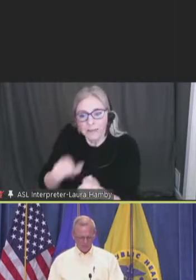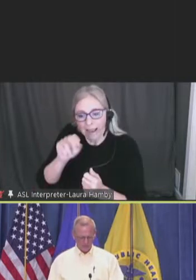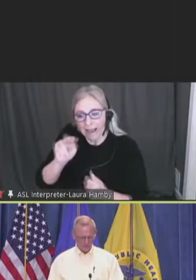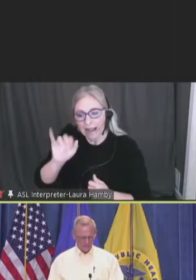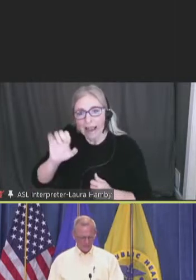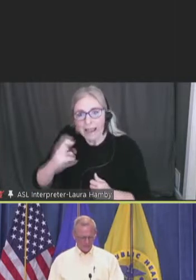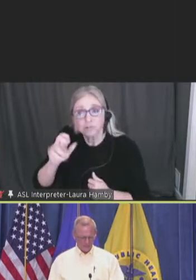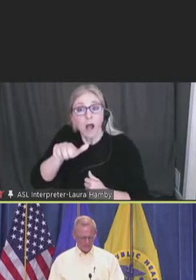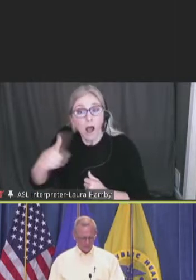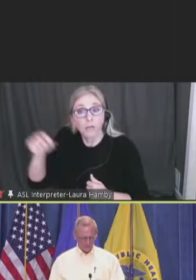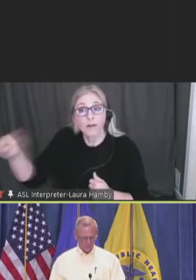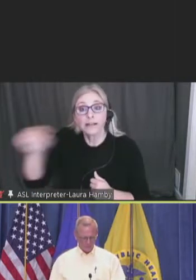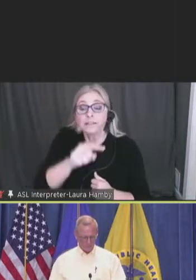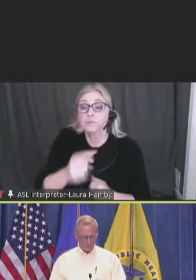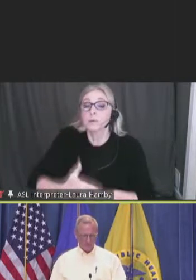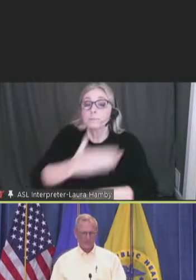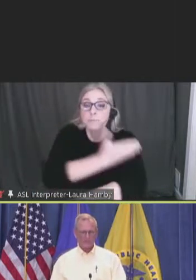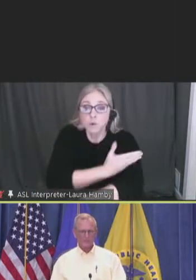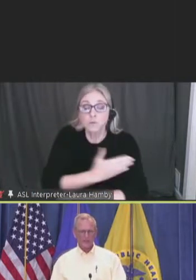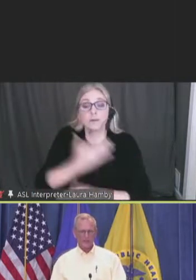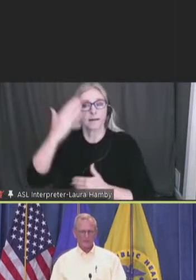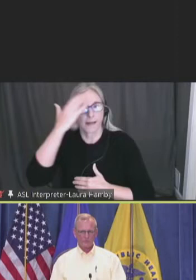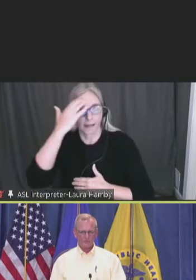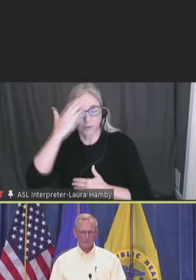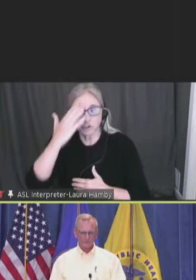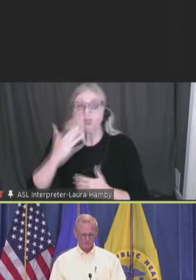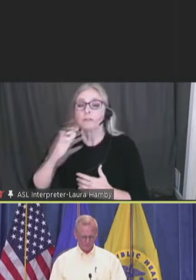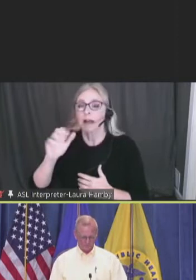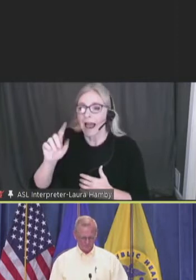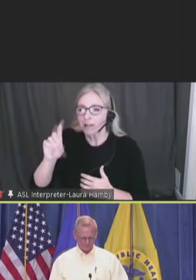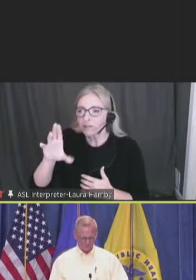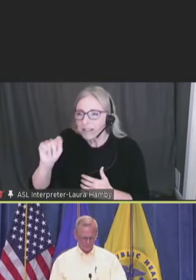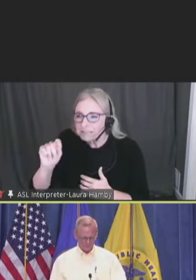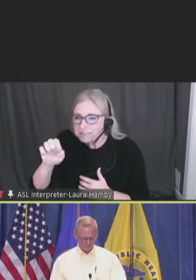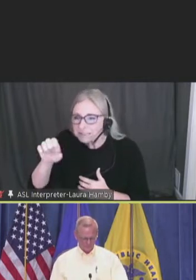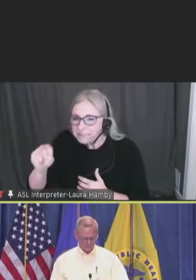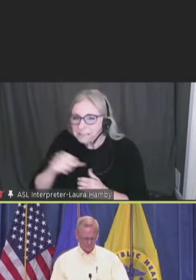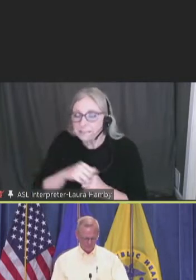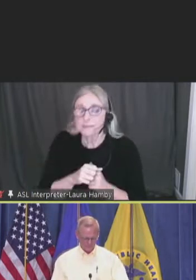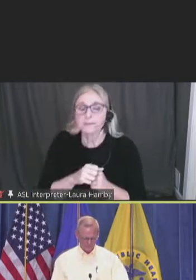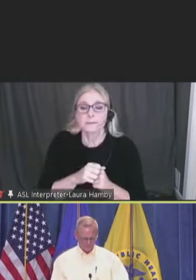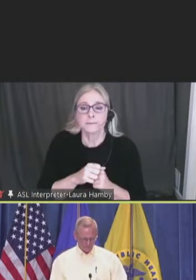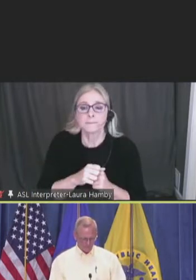entities to improve knowledge of adjuvants.